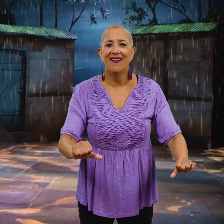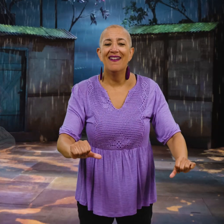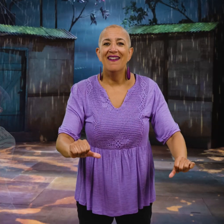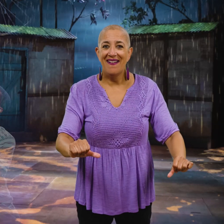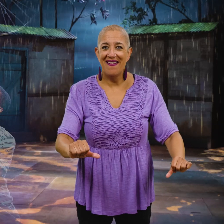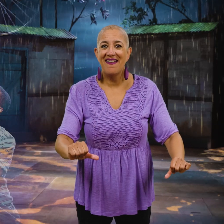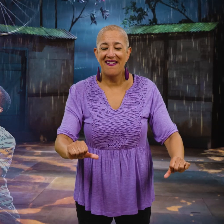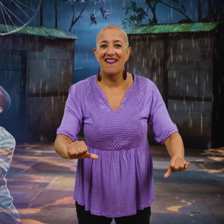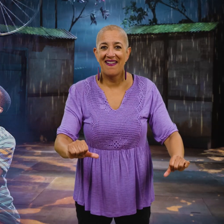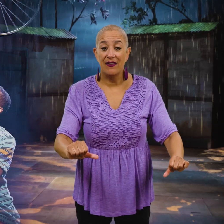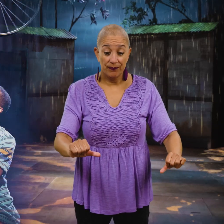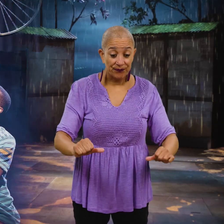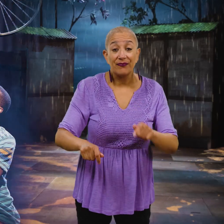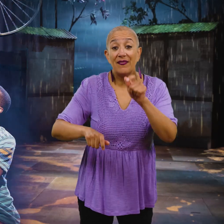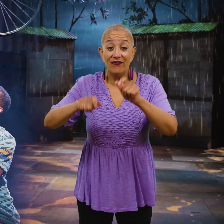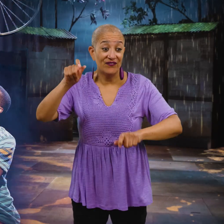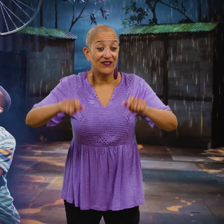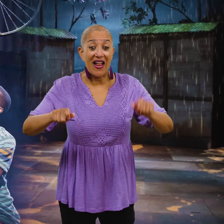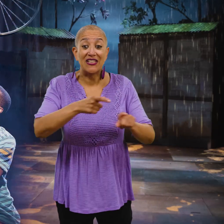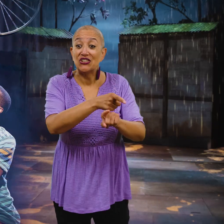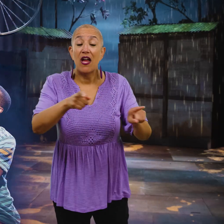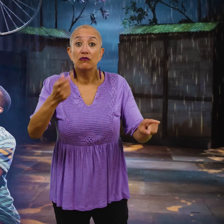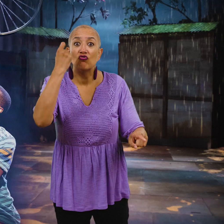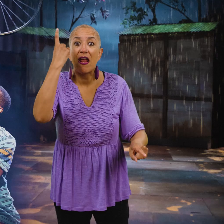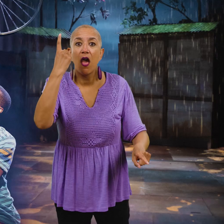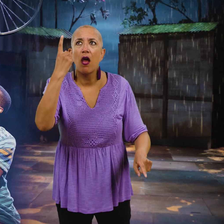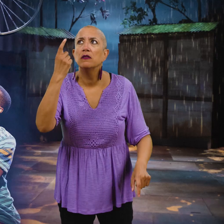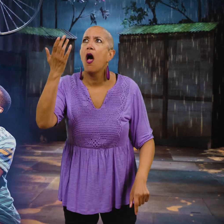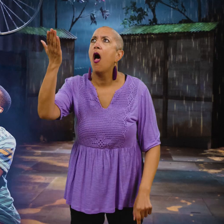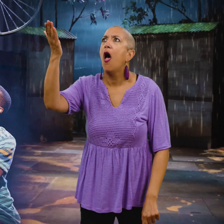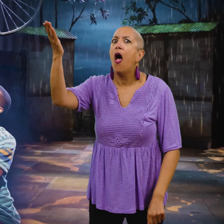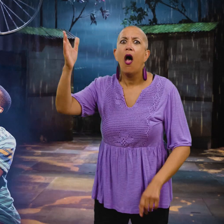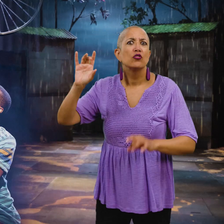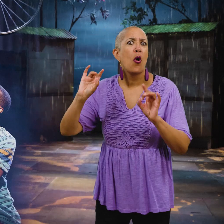The villagers realise William's invention is not magic, but science.